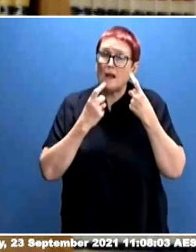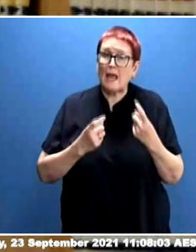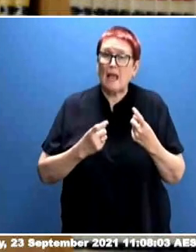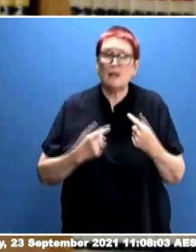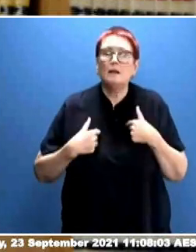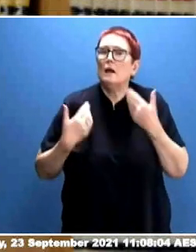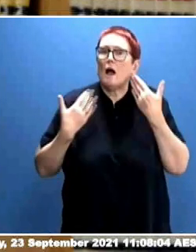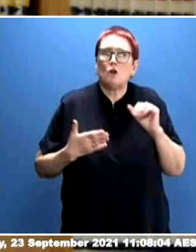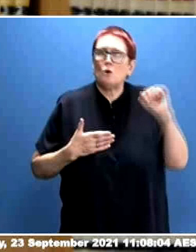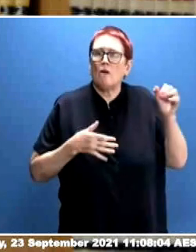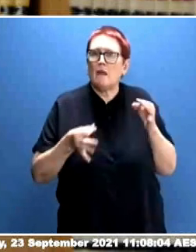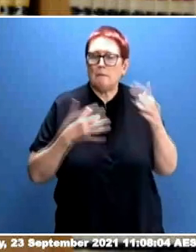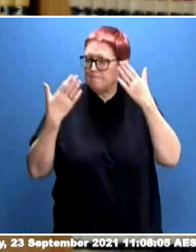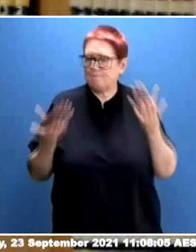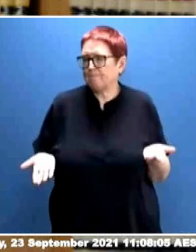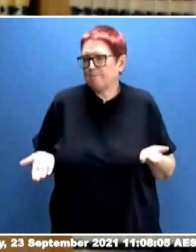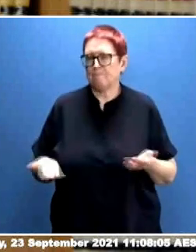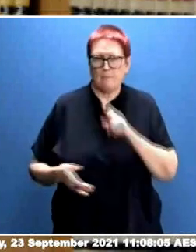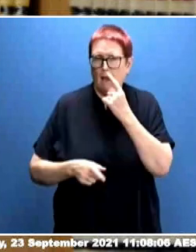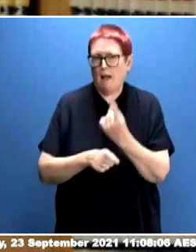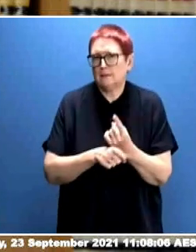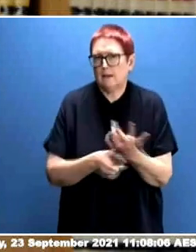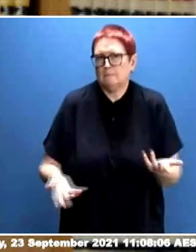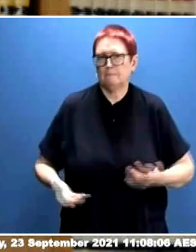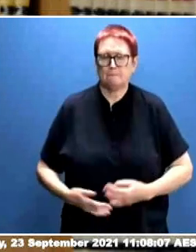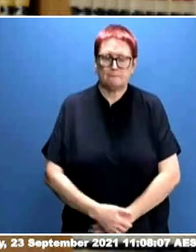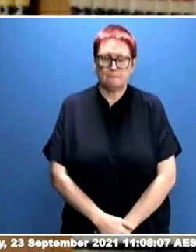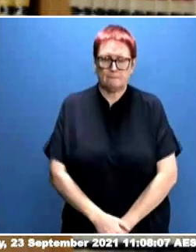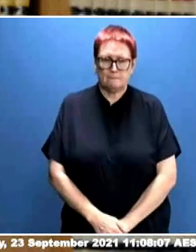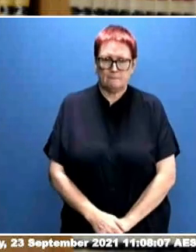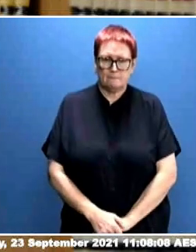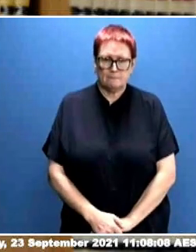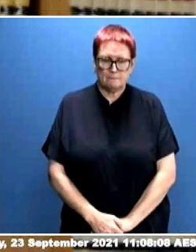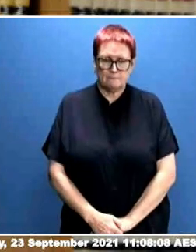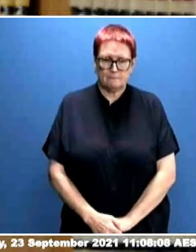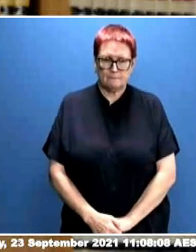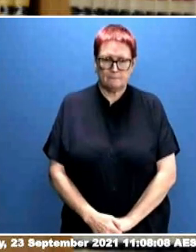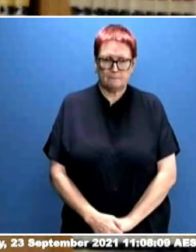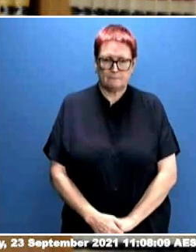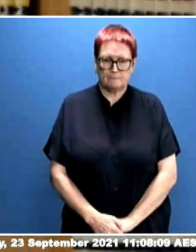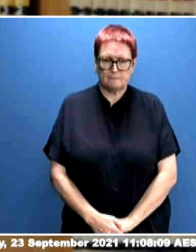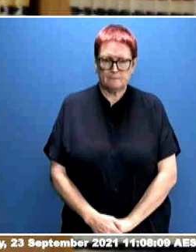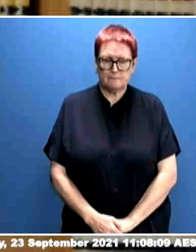as to the Department's intentions around that space. No, but just simply, do you know whether the Department